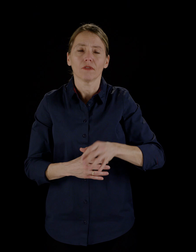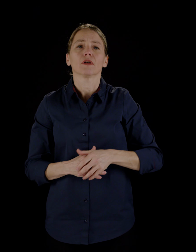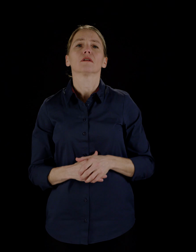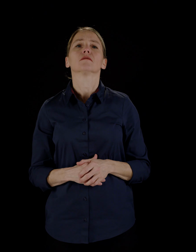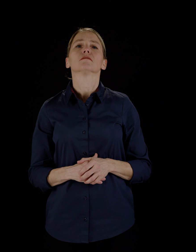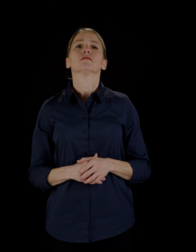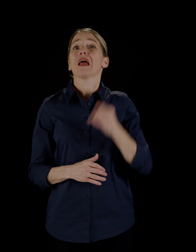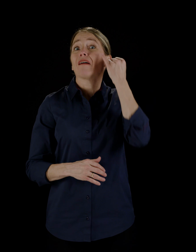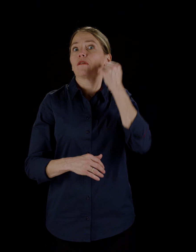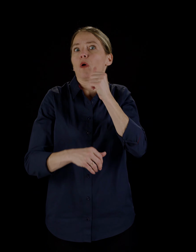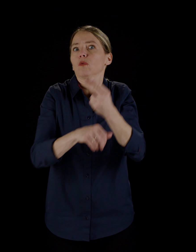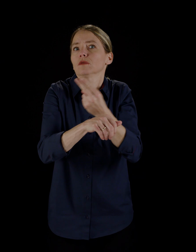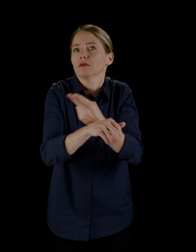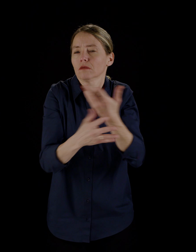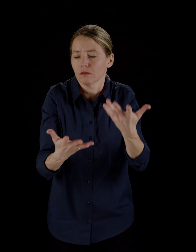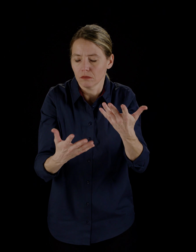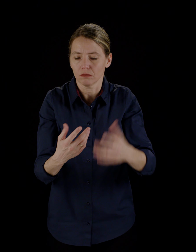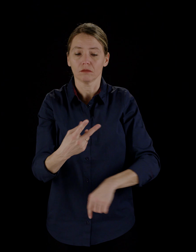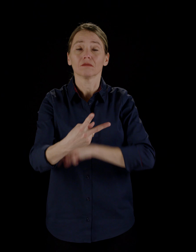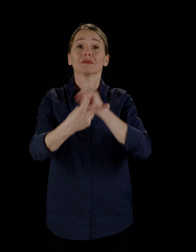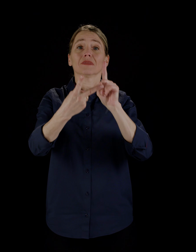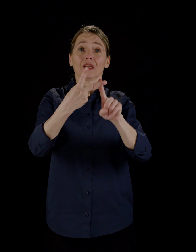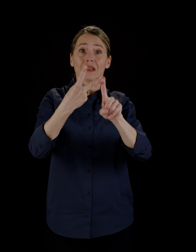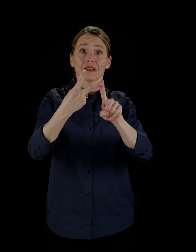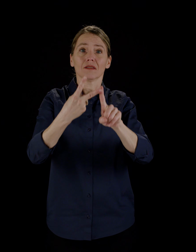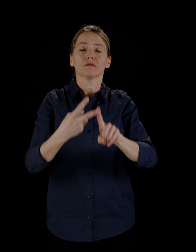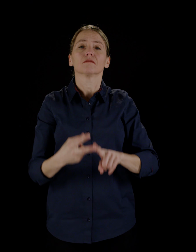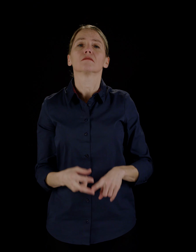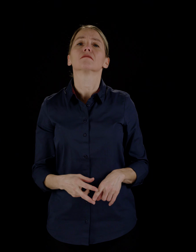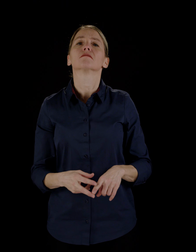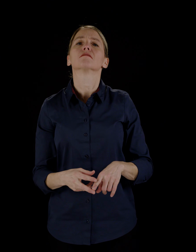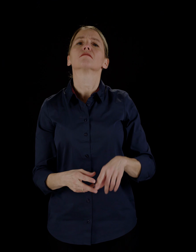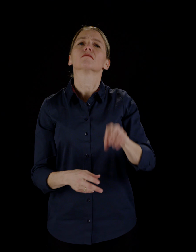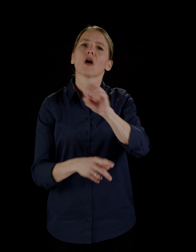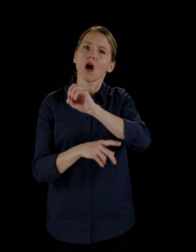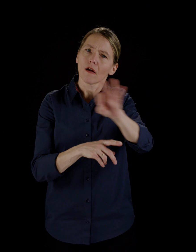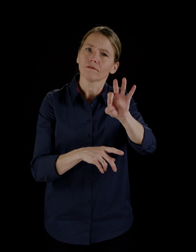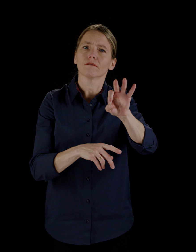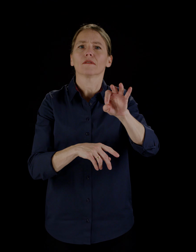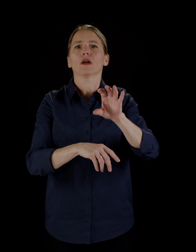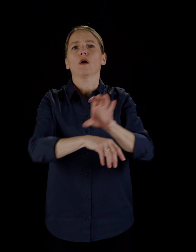settings your streaming services are set to and consider lowering the playback quality